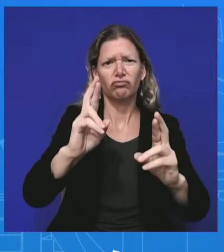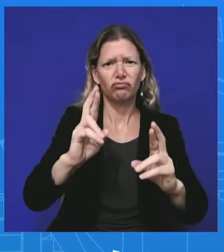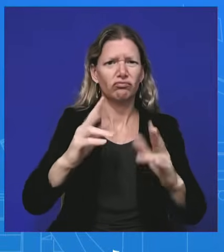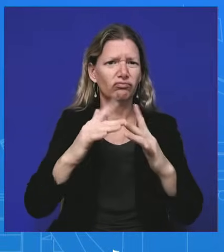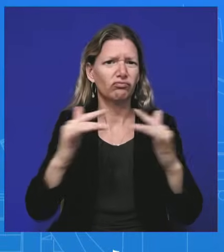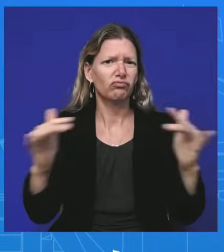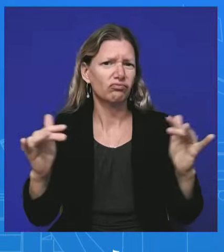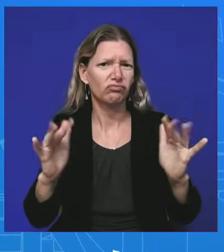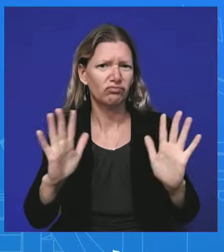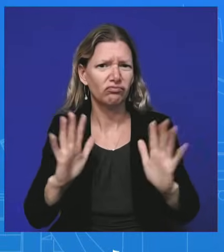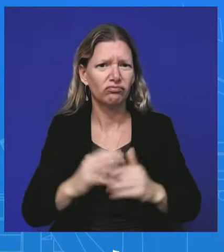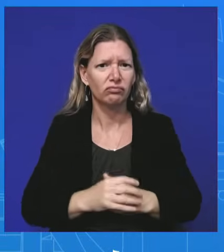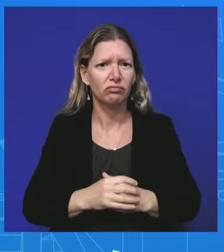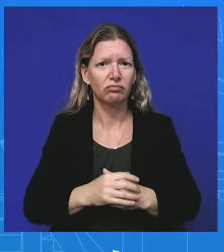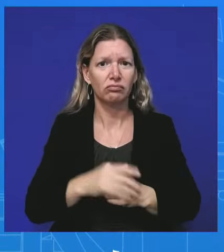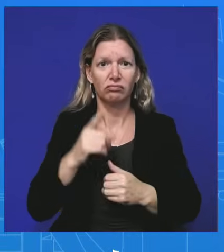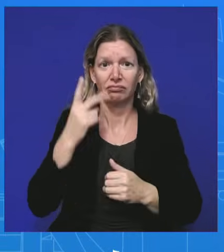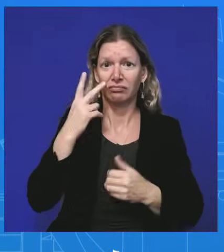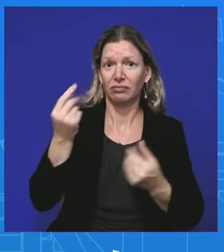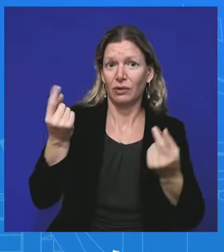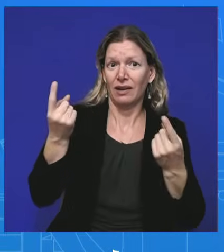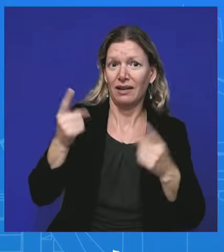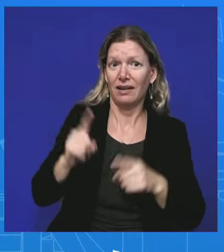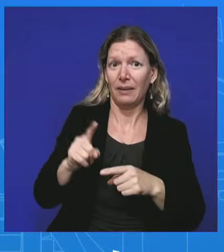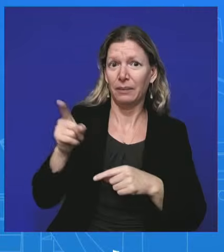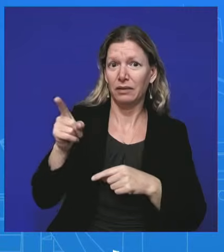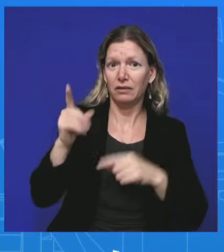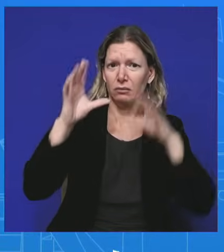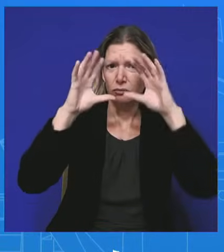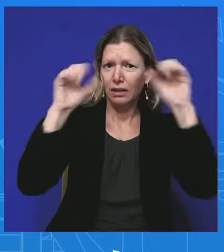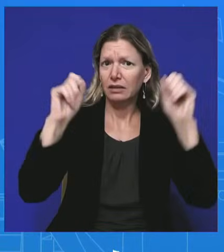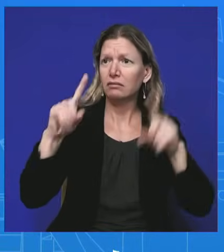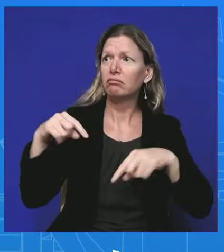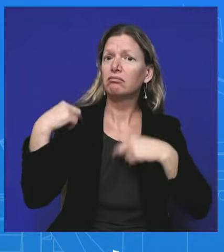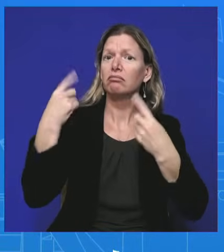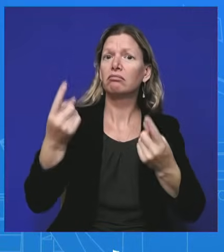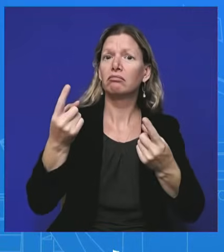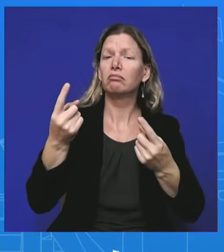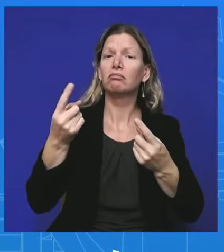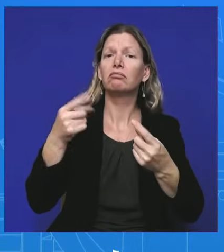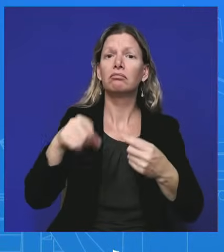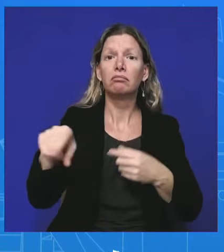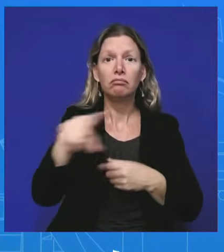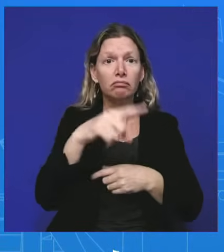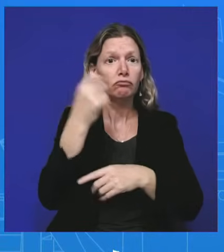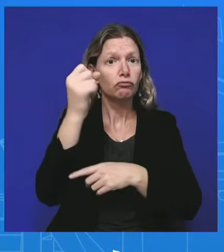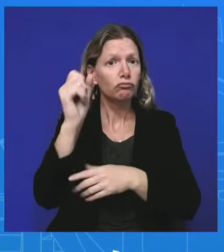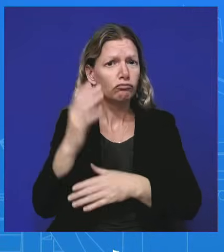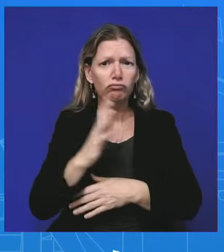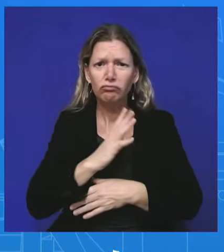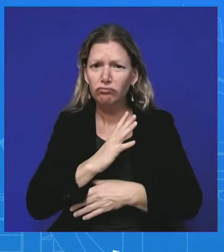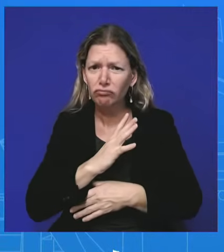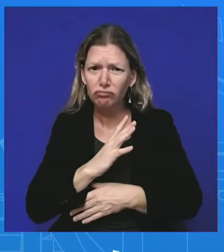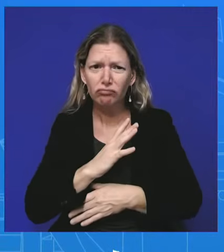those peacefully protesters very re- -- respectfully -- in a respectful way. And that's how he's going to move with any event